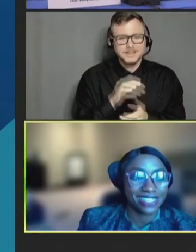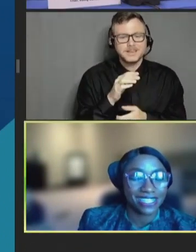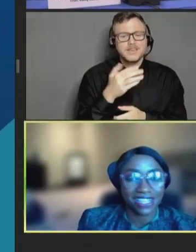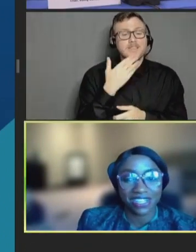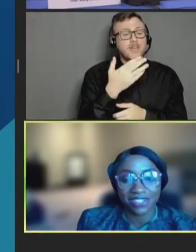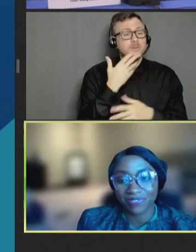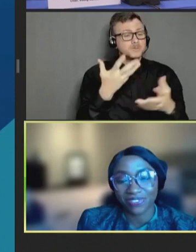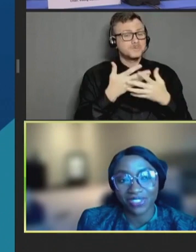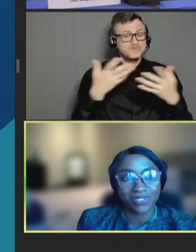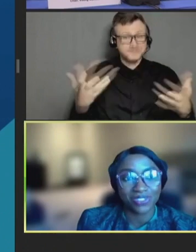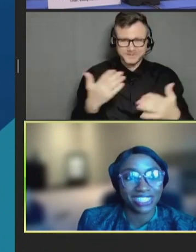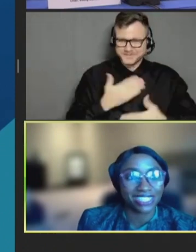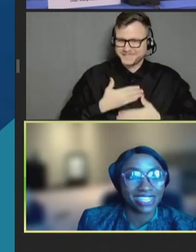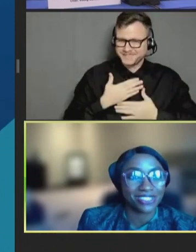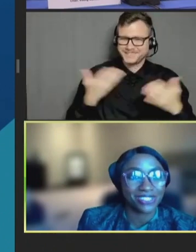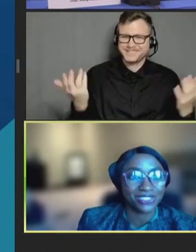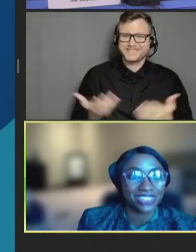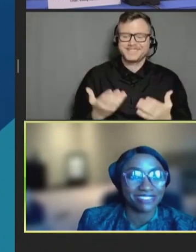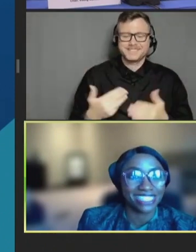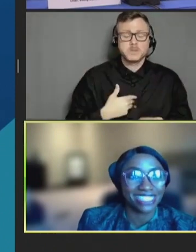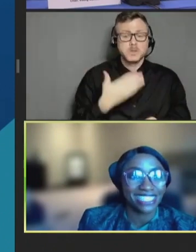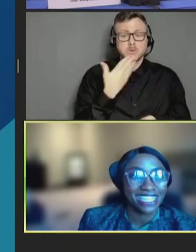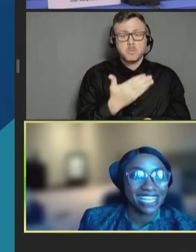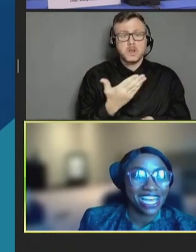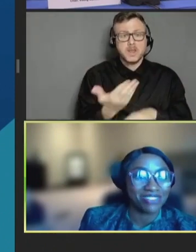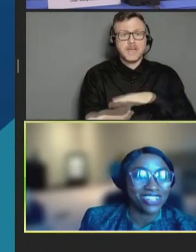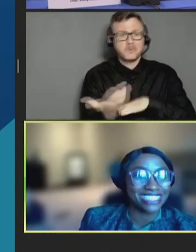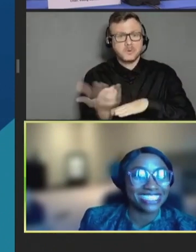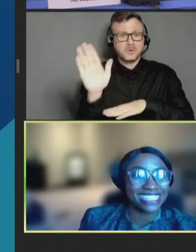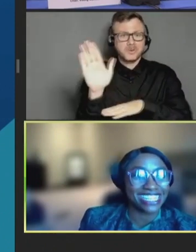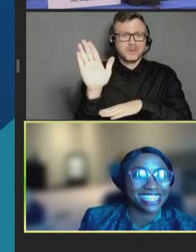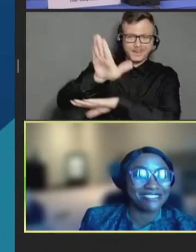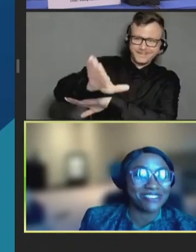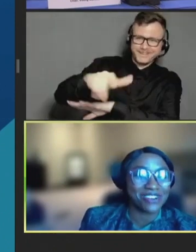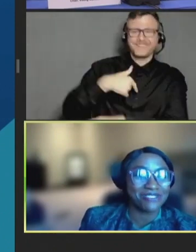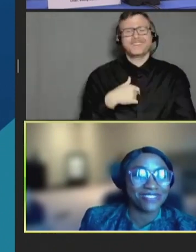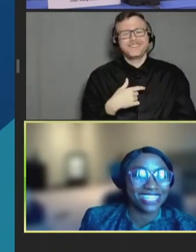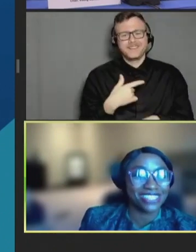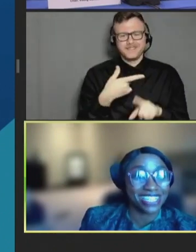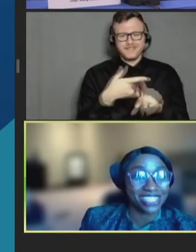Good morning. Good afternoon. Good evening. I'm calling today from Lagos,